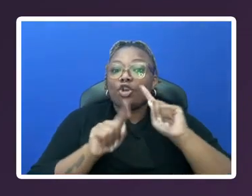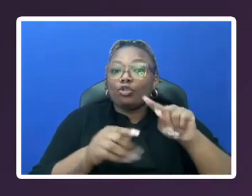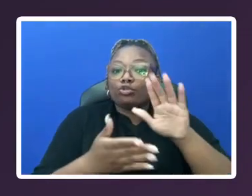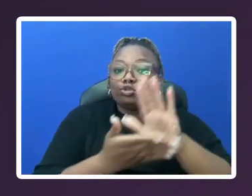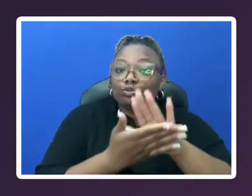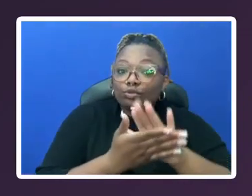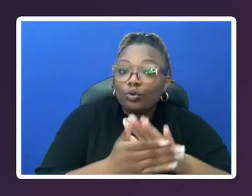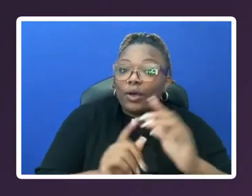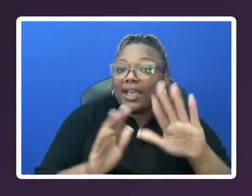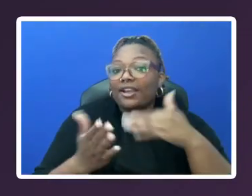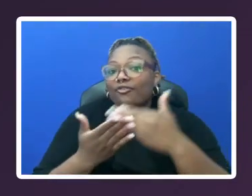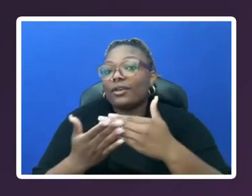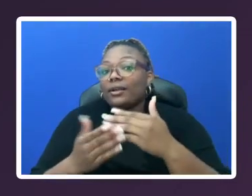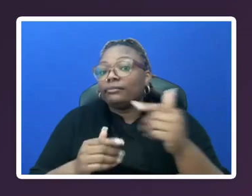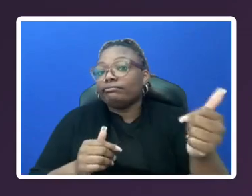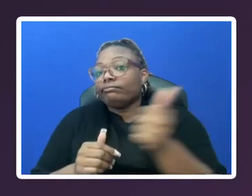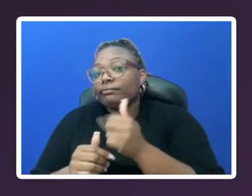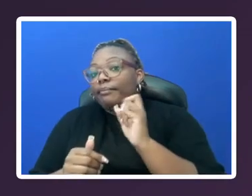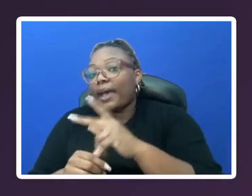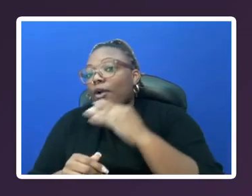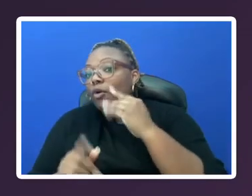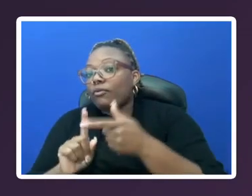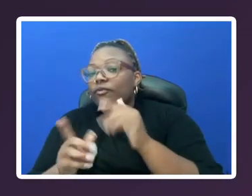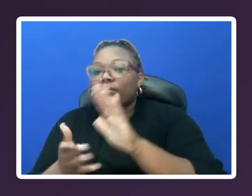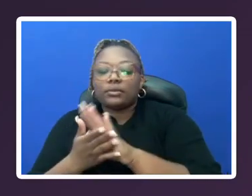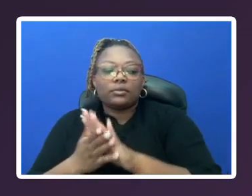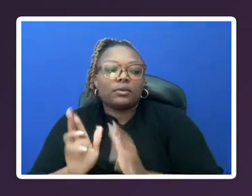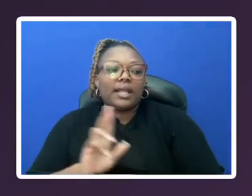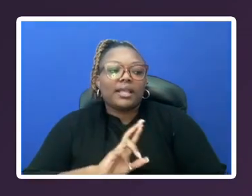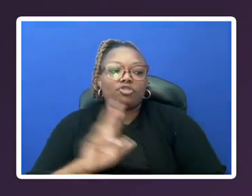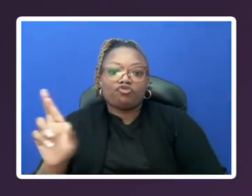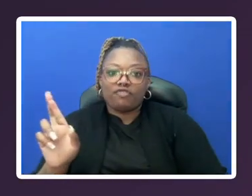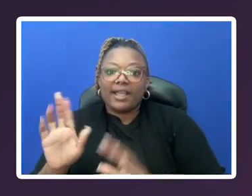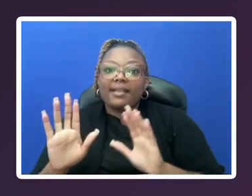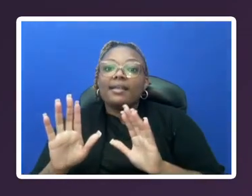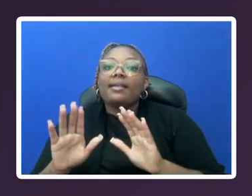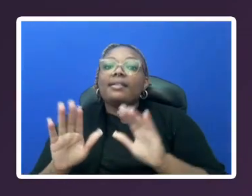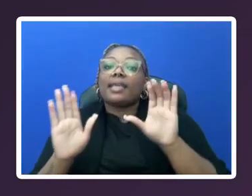On the right is a photo taken in my actual classroom. It shows a bullet hole in our